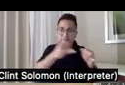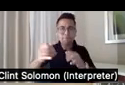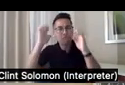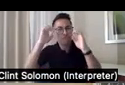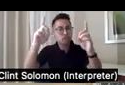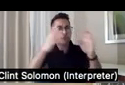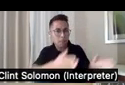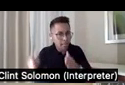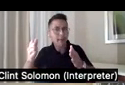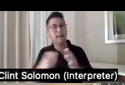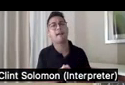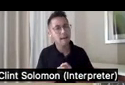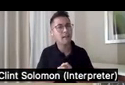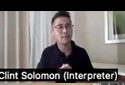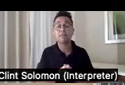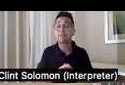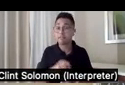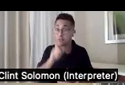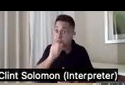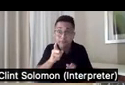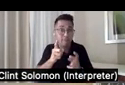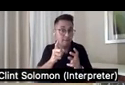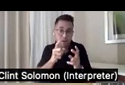all right and it's very important everything should be individualized